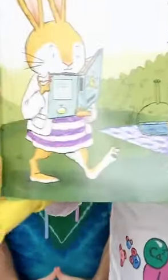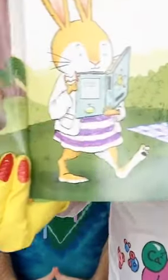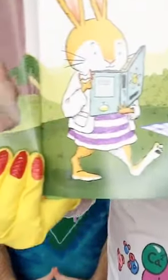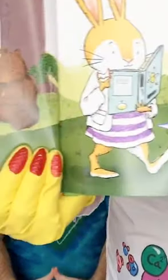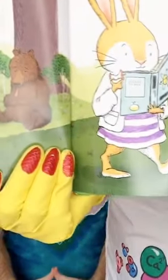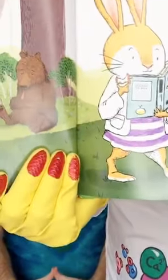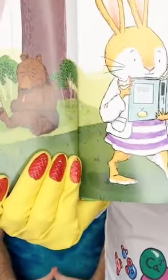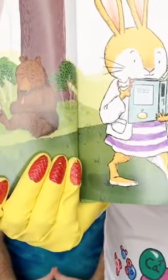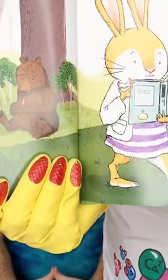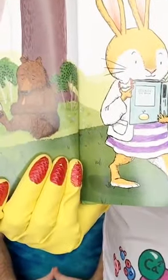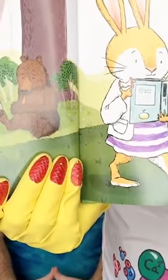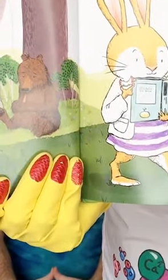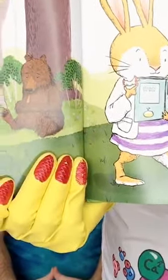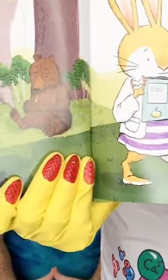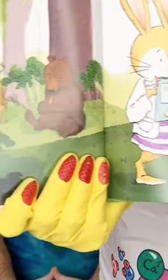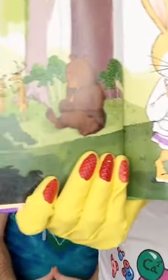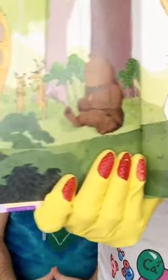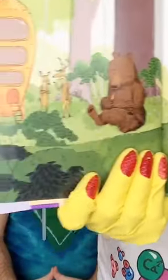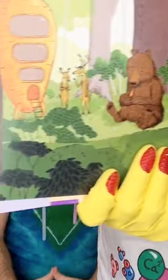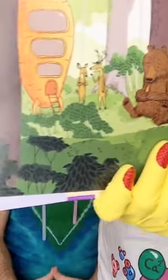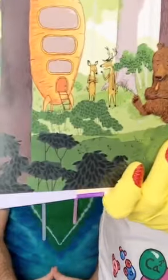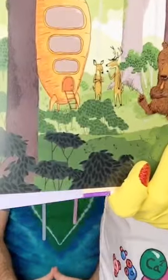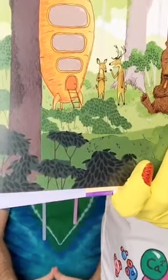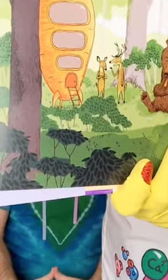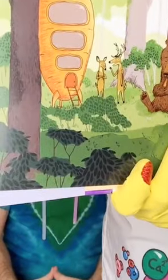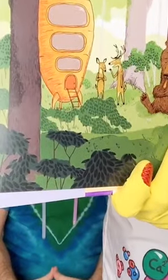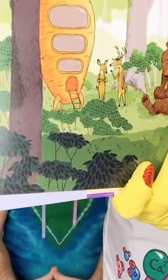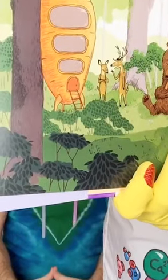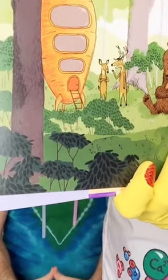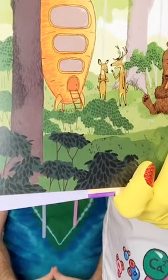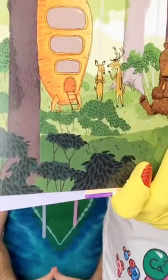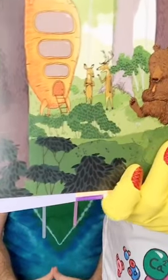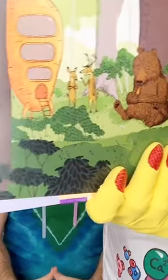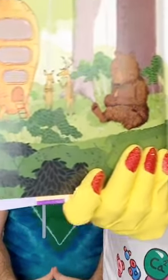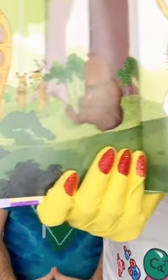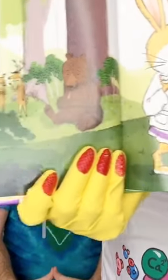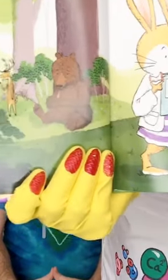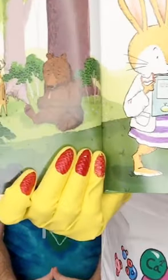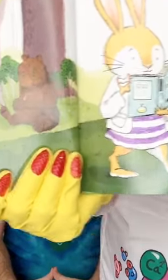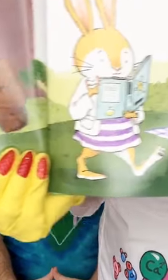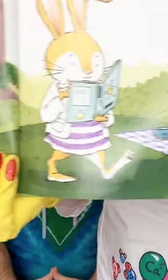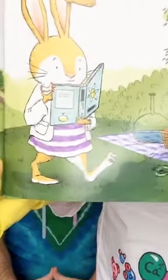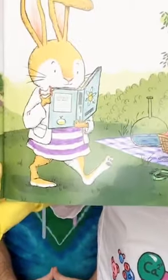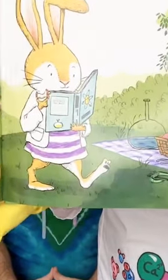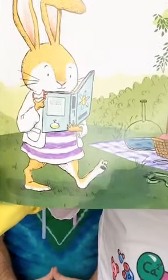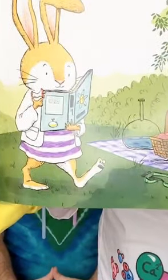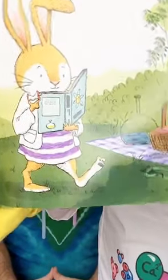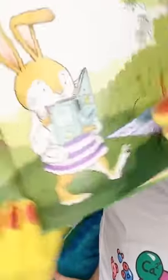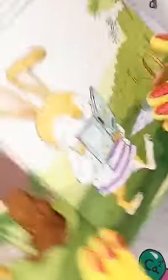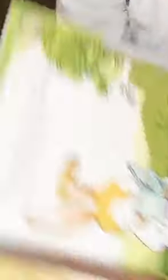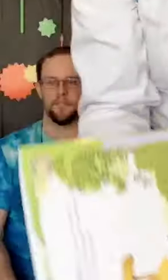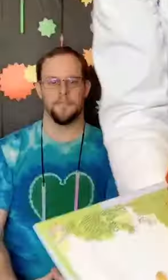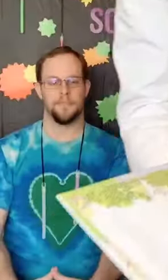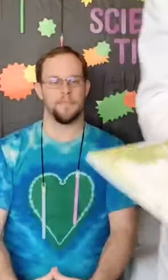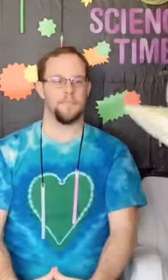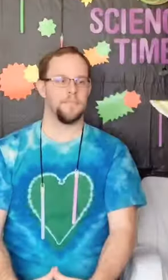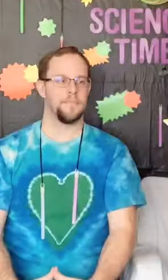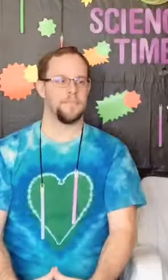She's doing, she's reading about science. Everybody's in the background having a fun time.